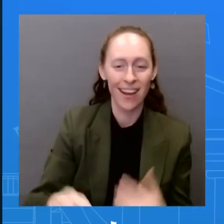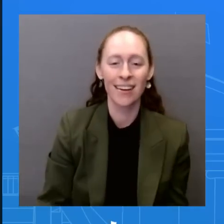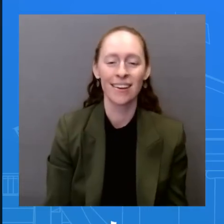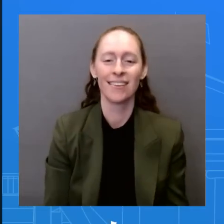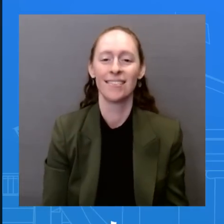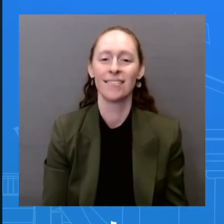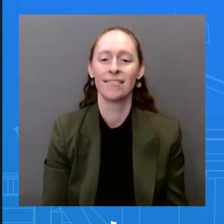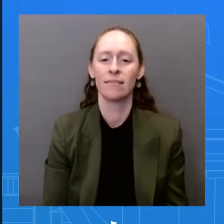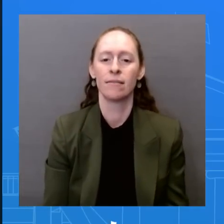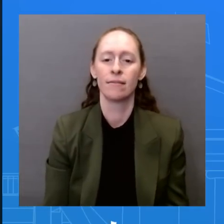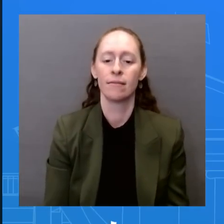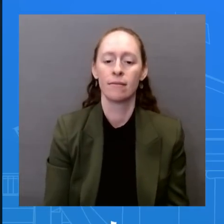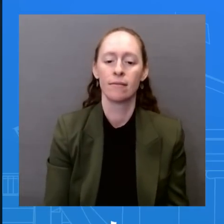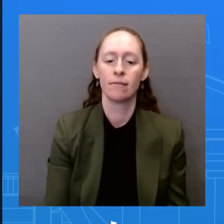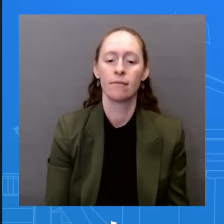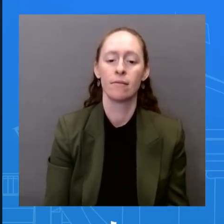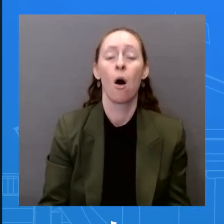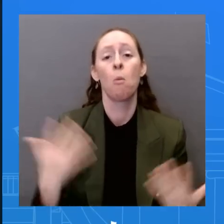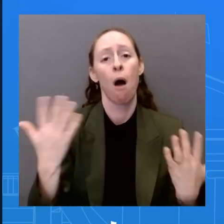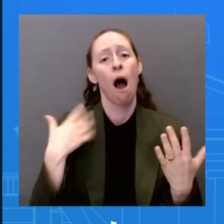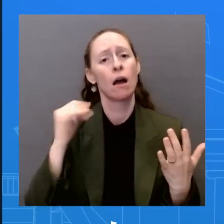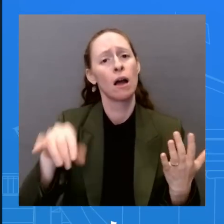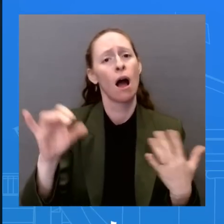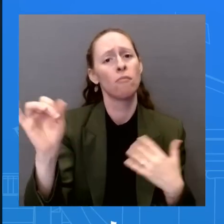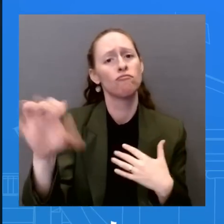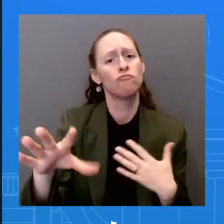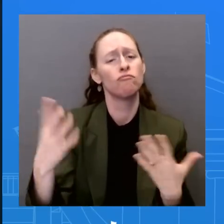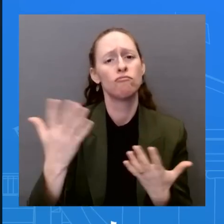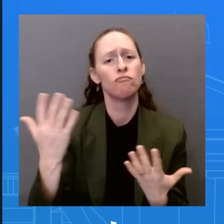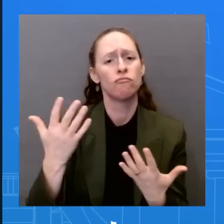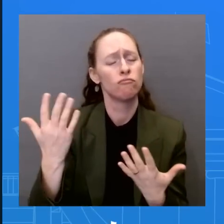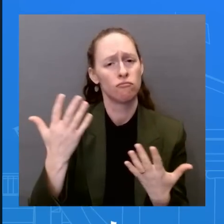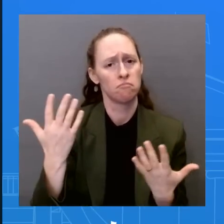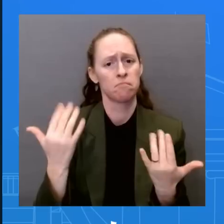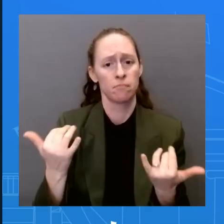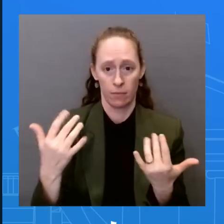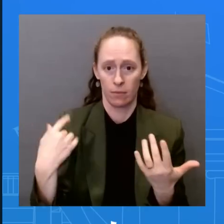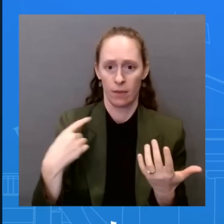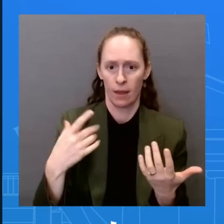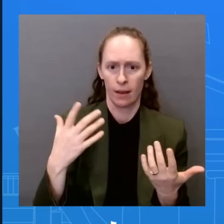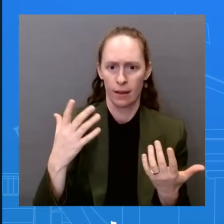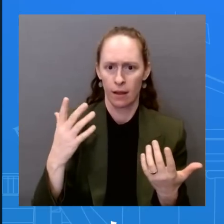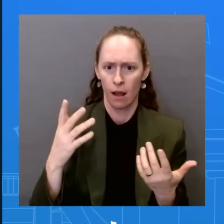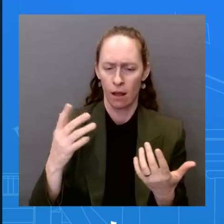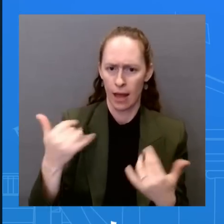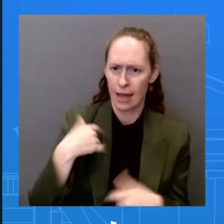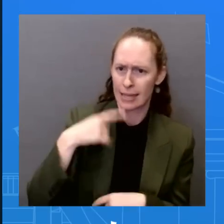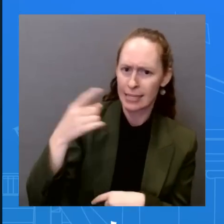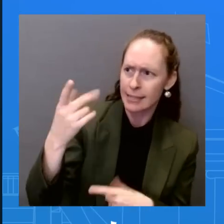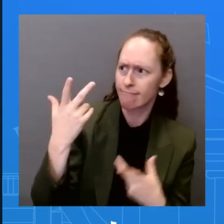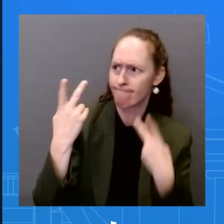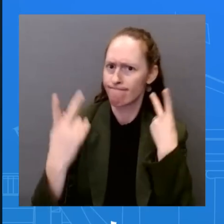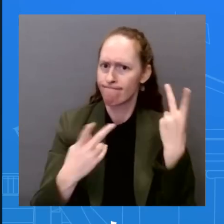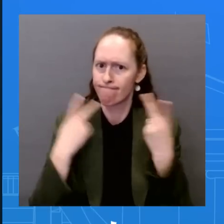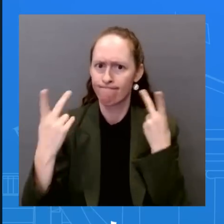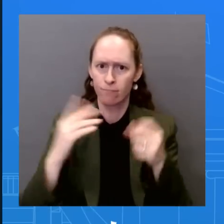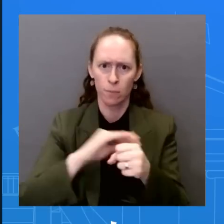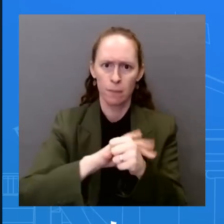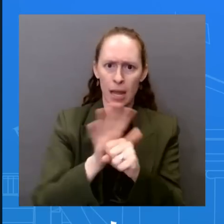it has been critical for the American people to have access to factual, accurate, science-based information -- in- -- information.